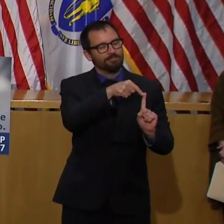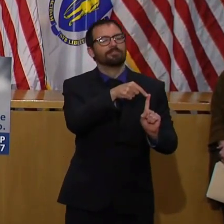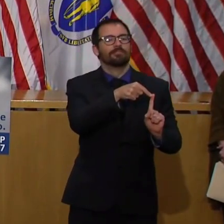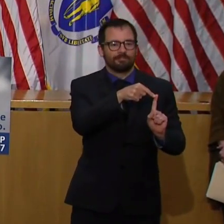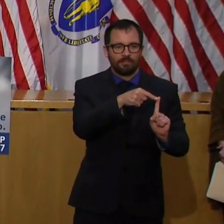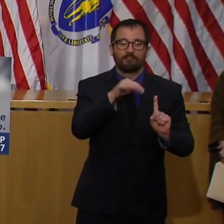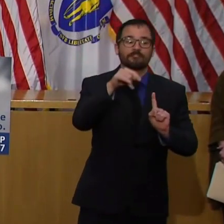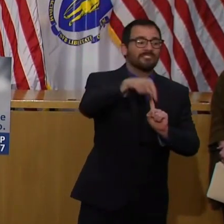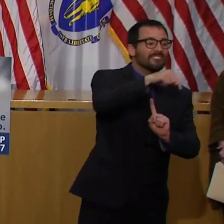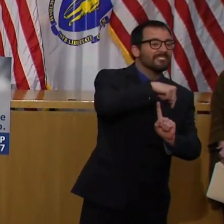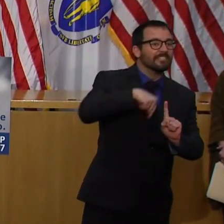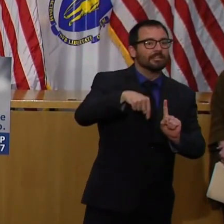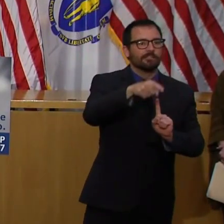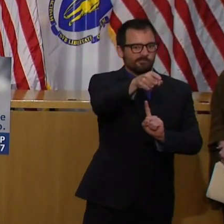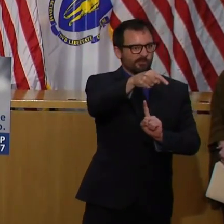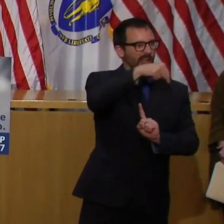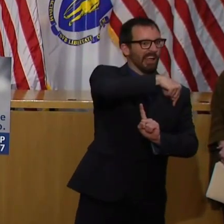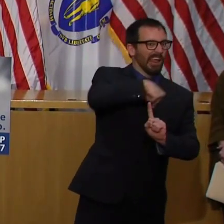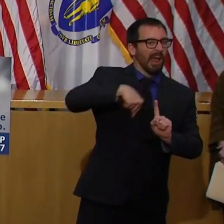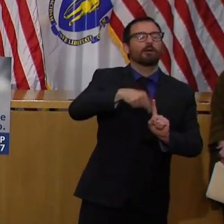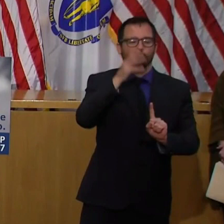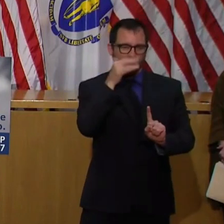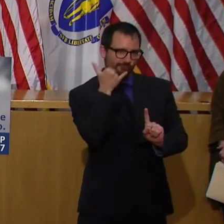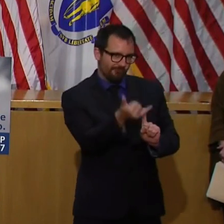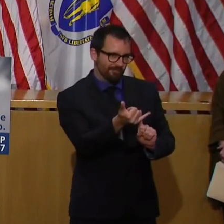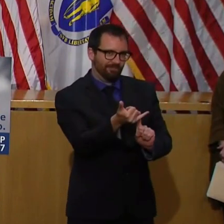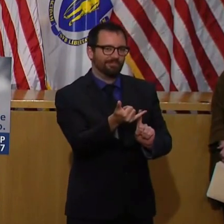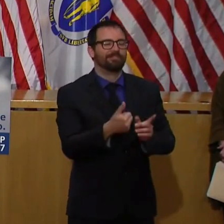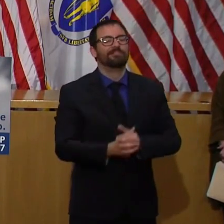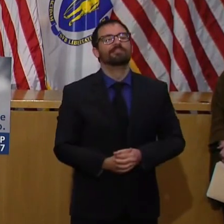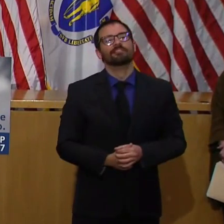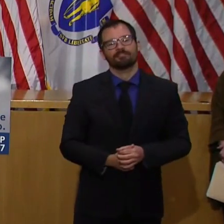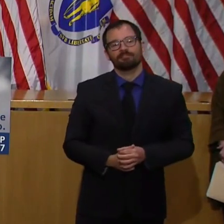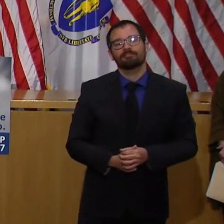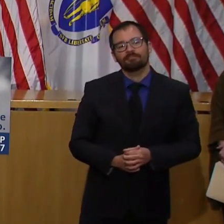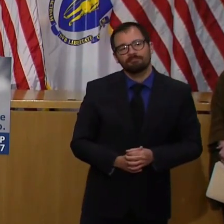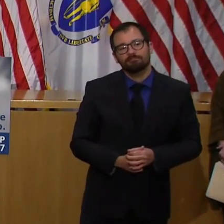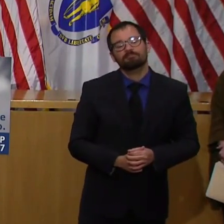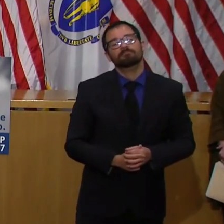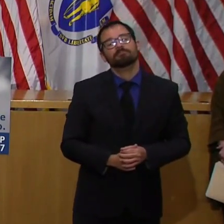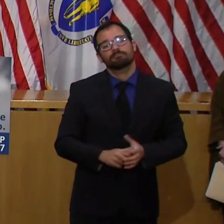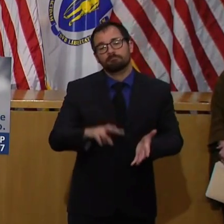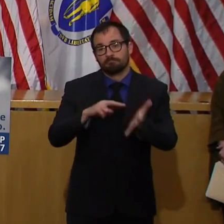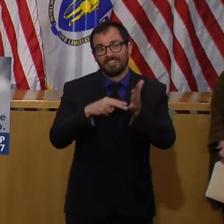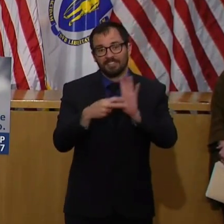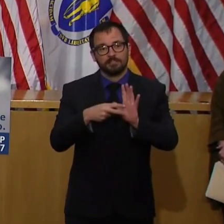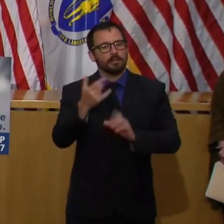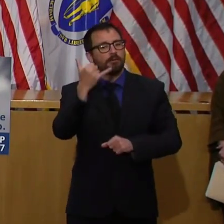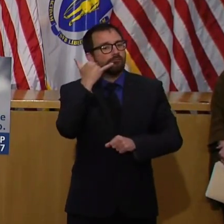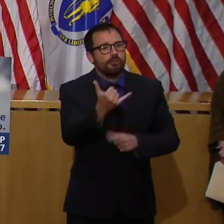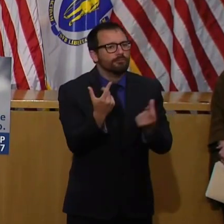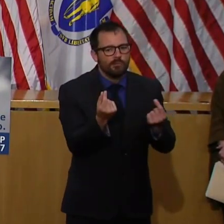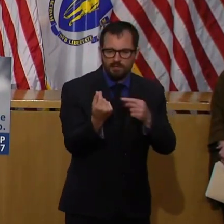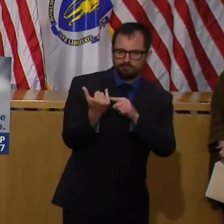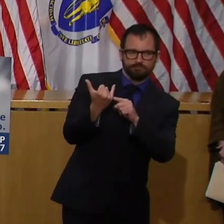SURE THAT YOU HAVE WHAT YOU NEED TO ISOLATE YOURSELF WHILE YOU RECOVER. THAT MIGHT MEAN FOOD IF YOU HAVEN'T BEEN TO THE STORE IN A